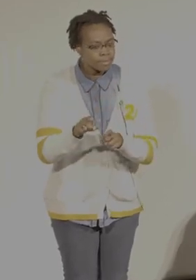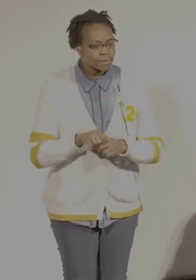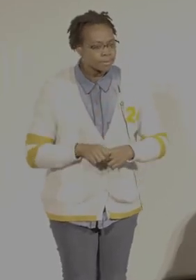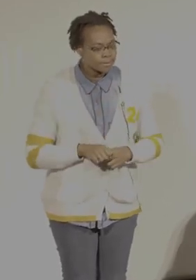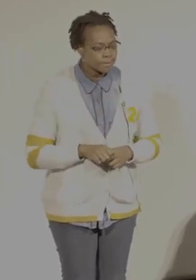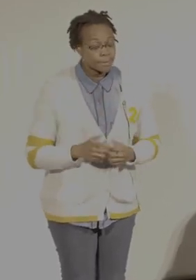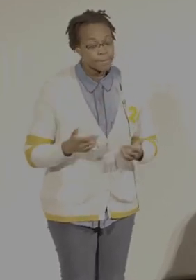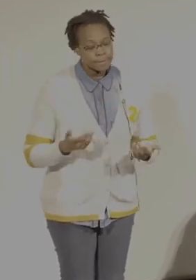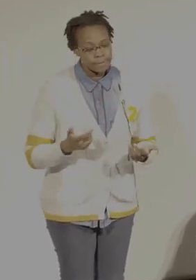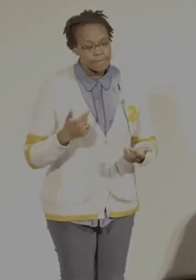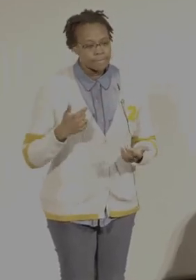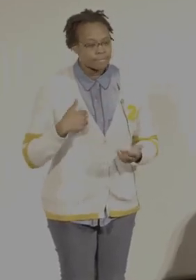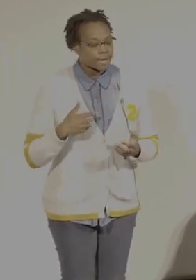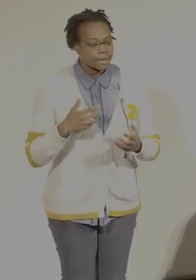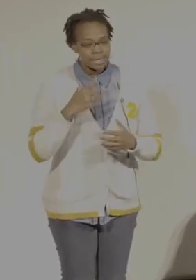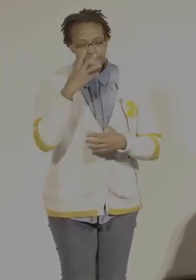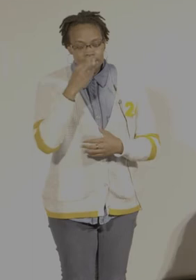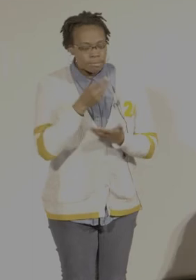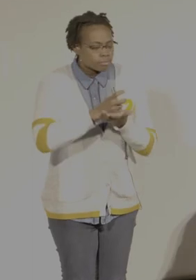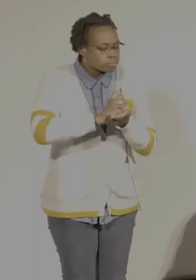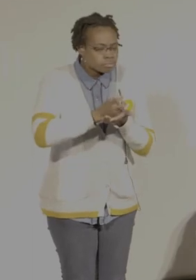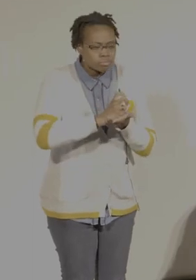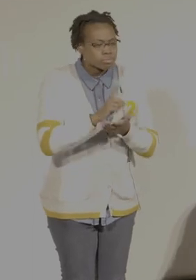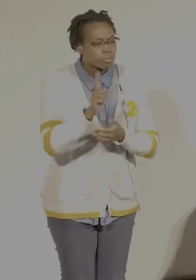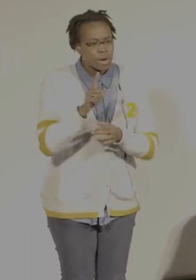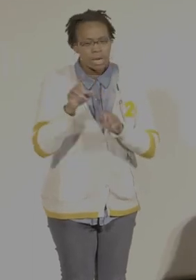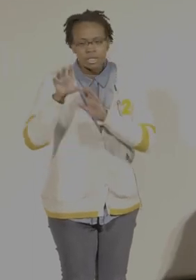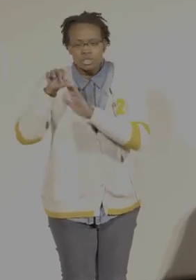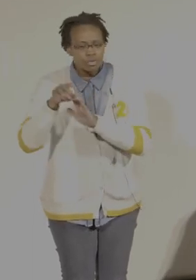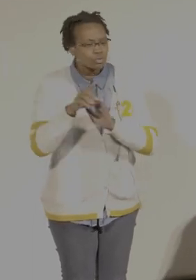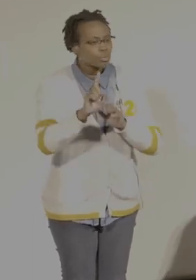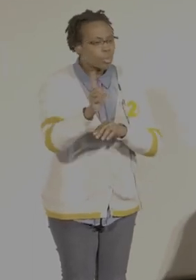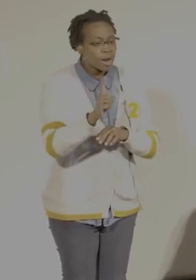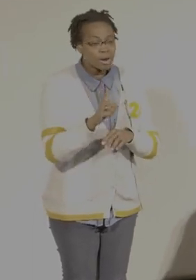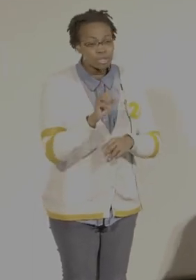And I lost sleep, trying to figure out where we should shoot it. Where we could... Should we do it on in a studio.